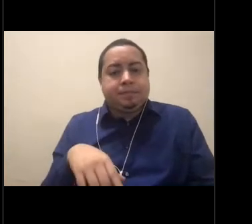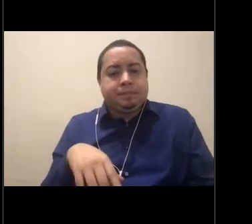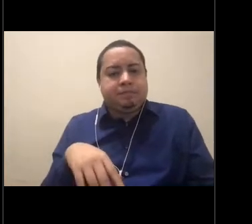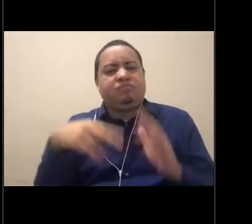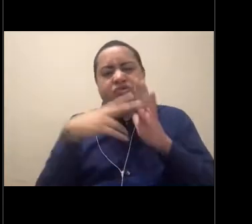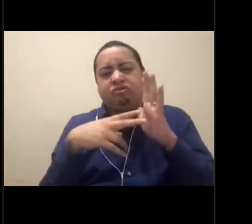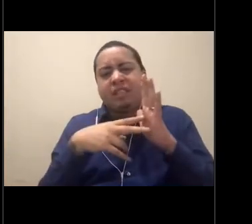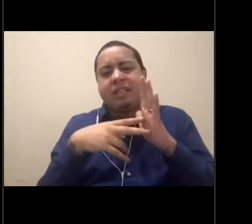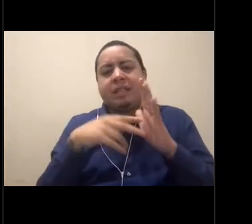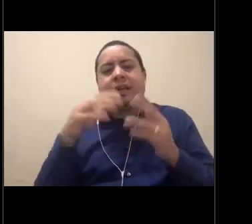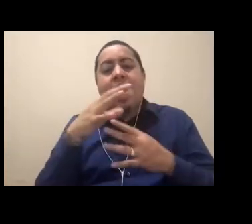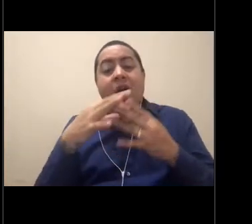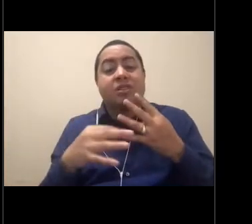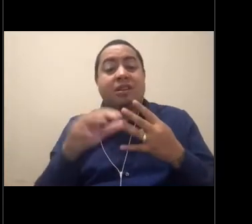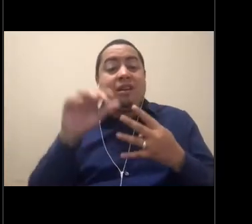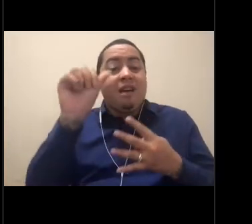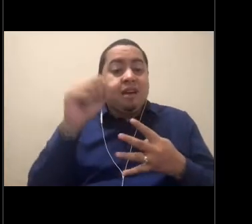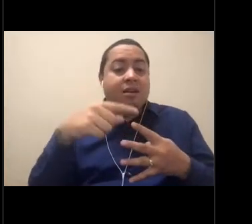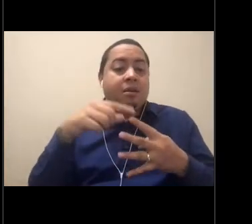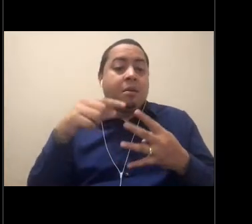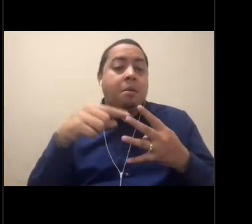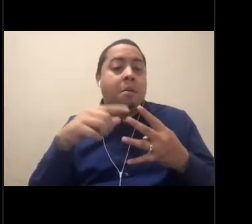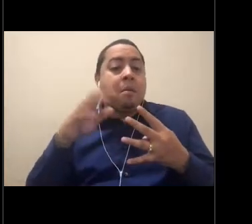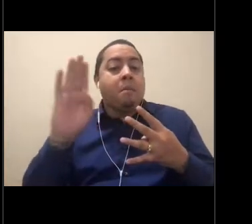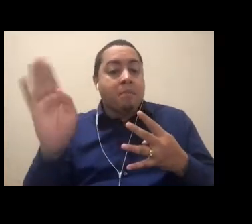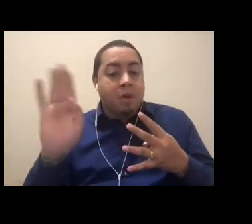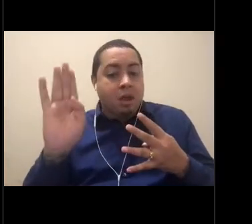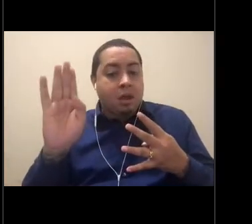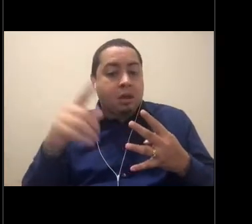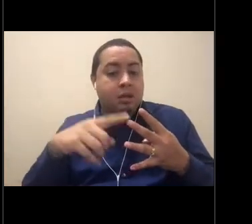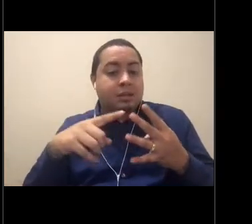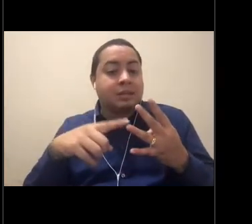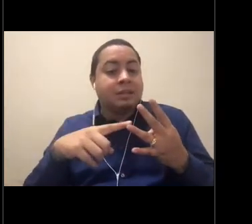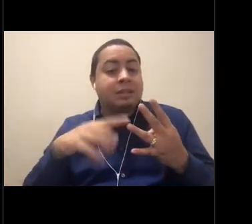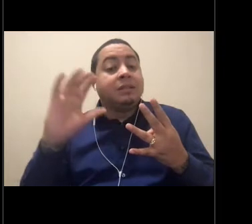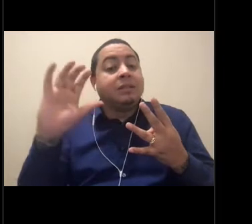C, it teaches us about patterns in eruptions. Or D it can impact air quality.